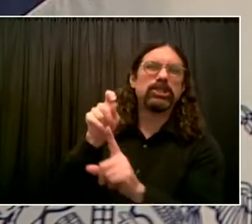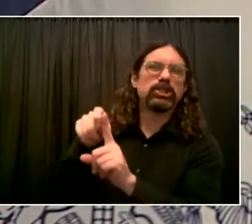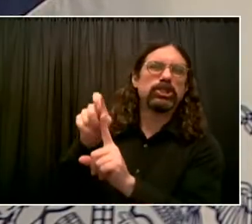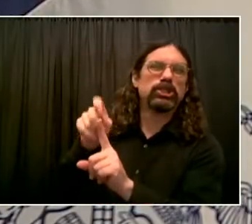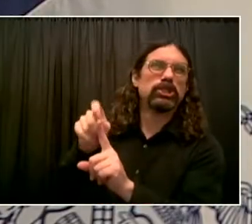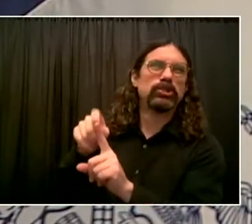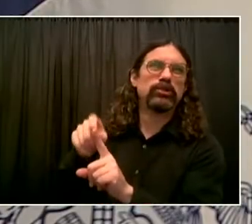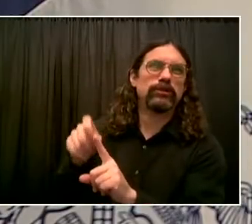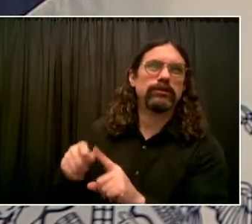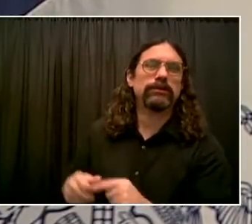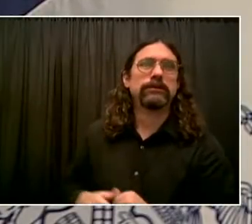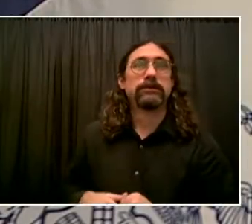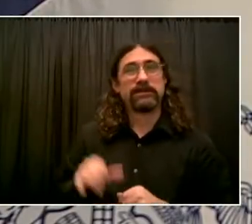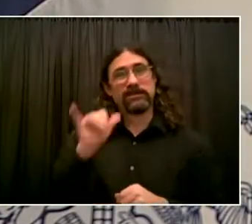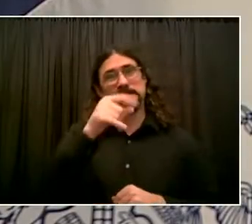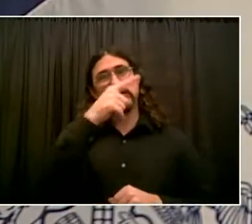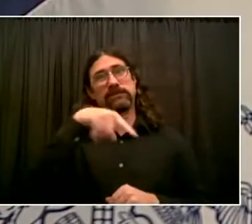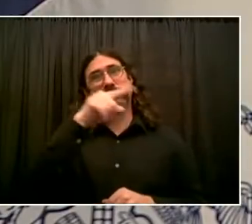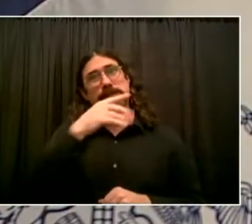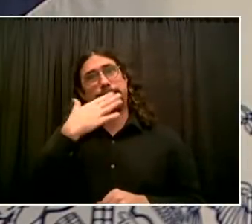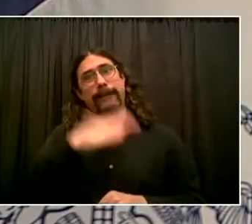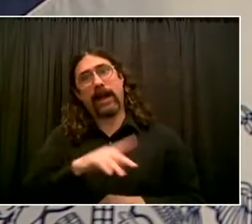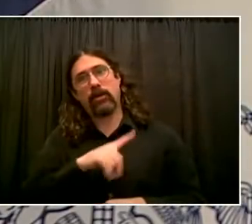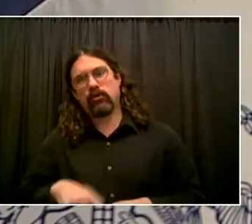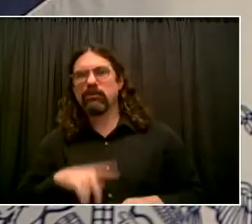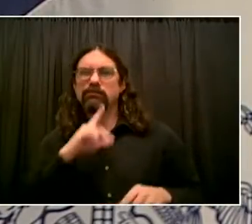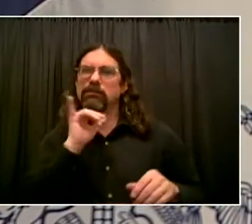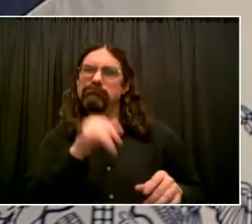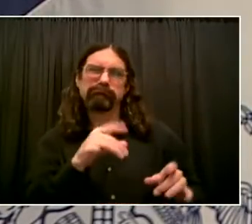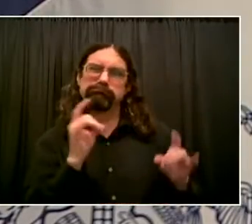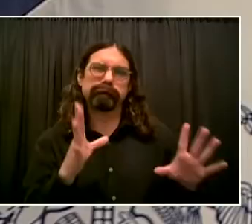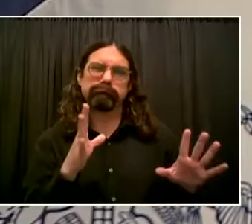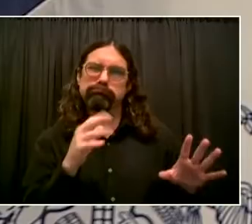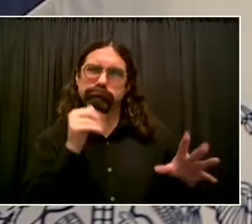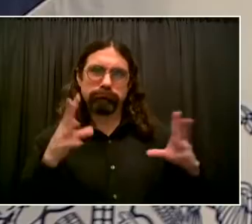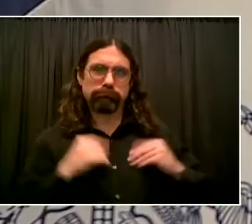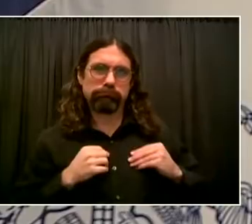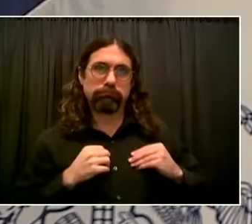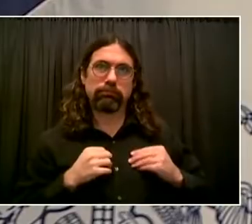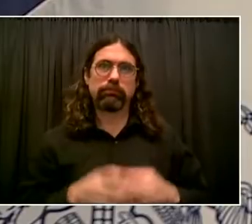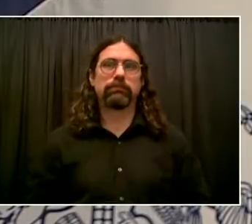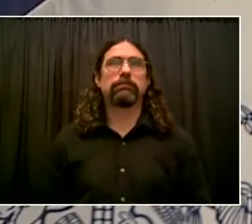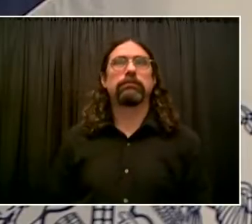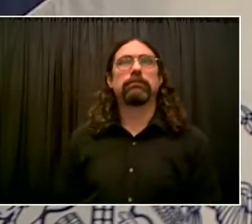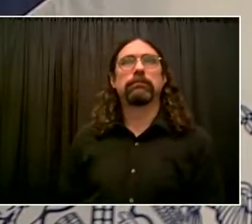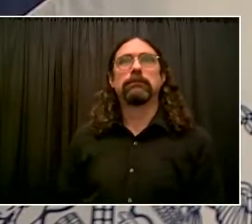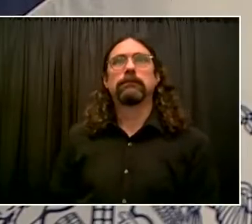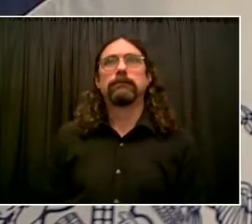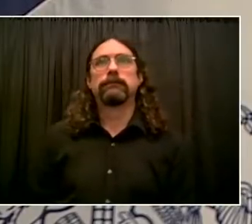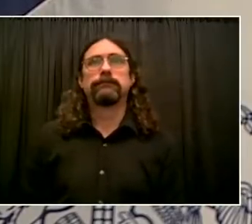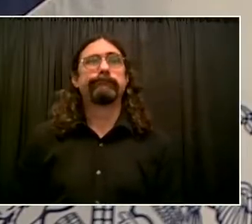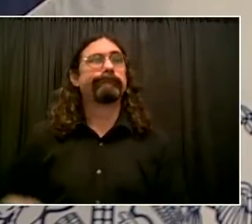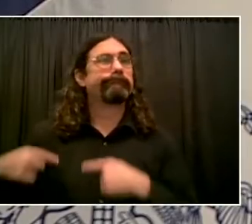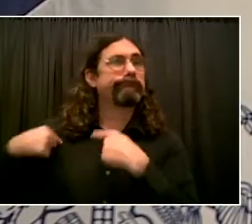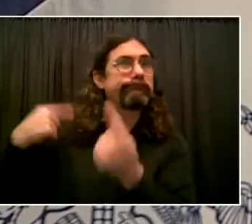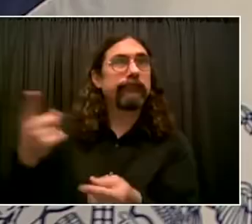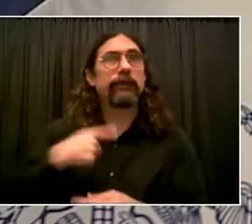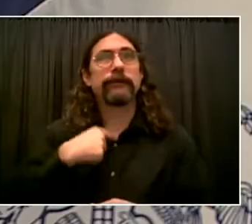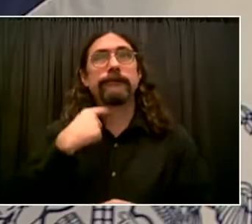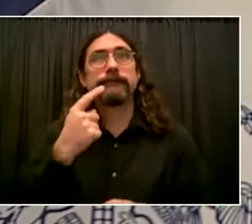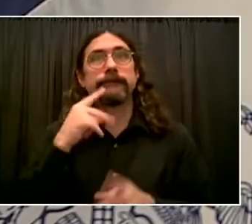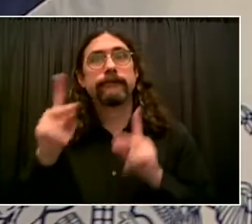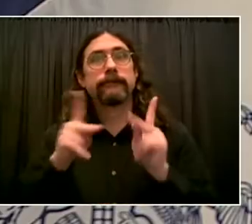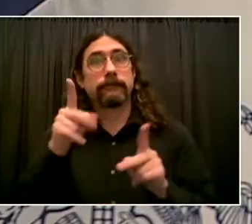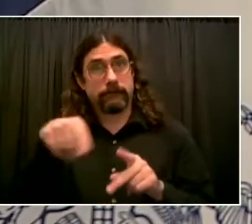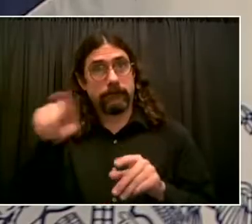AND OF COURSE, TENANTS SHOULD